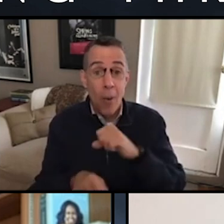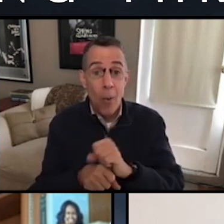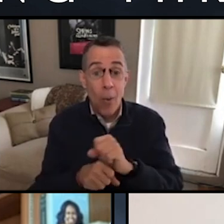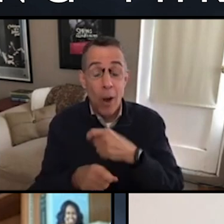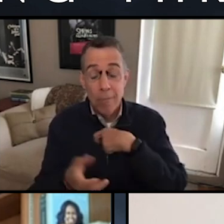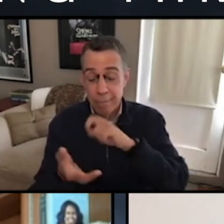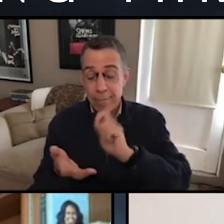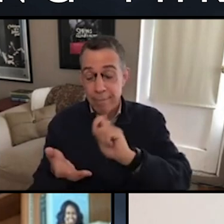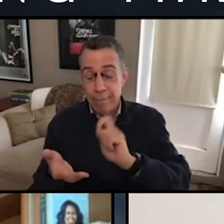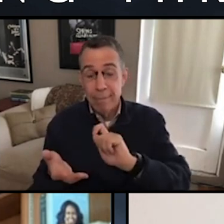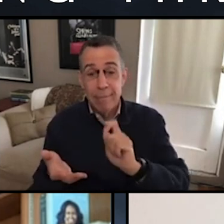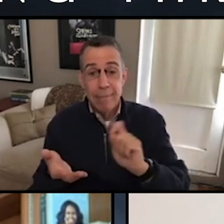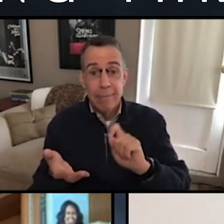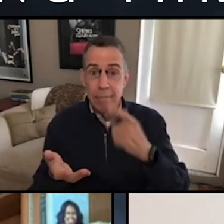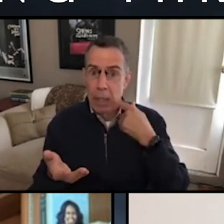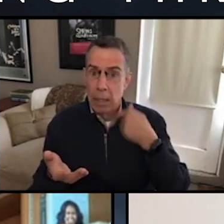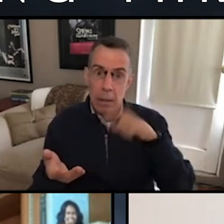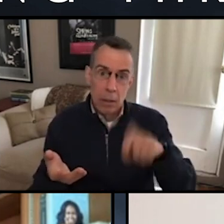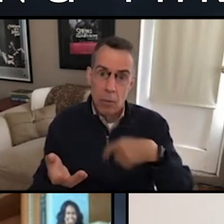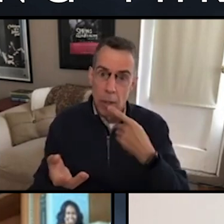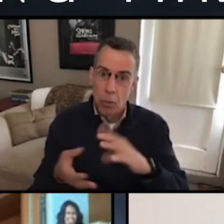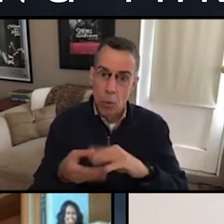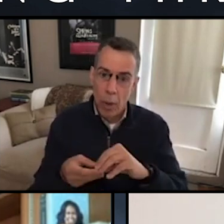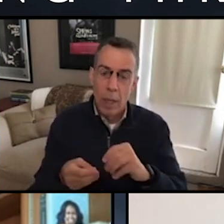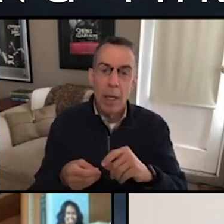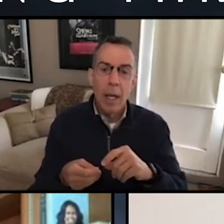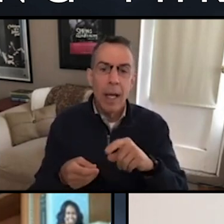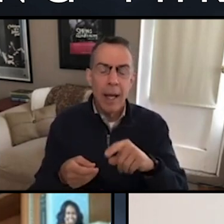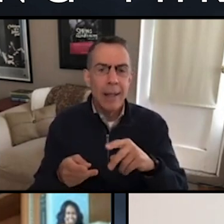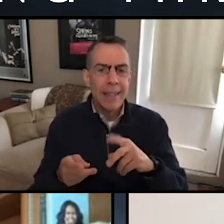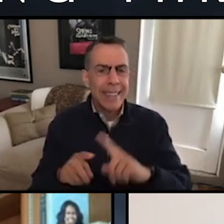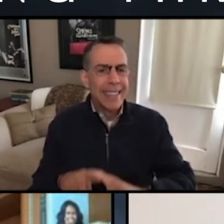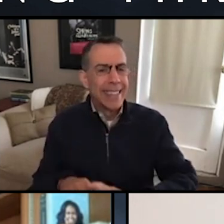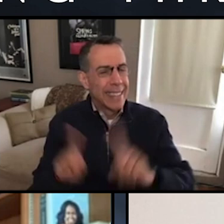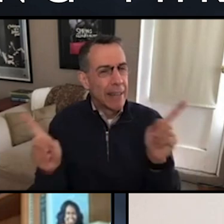demanding to be told was something that was very different than, beat for beat